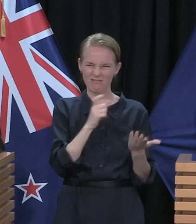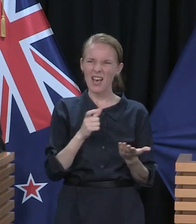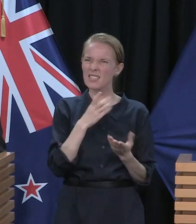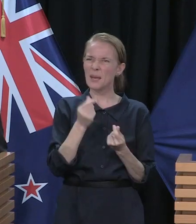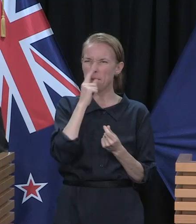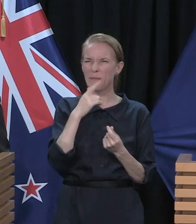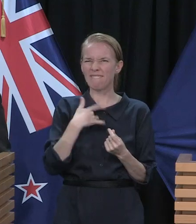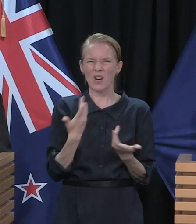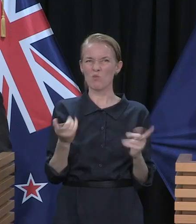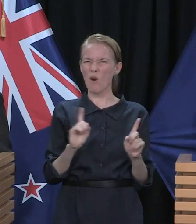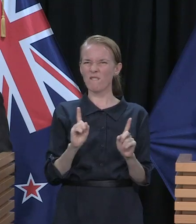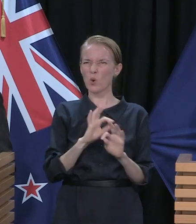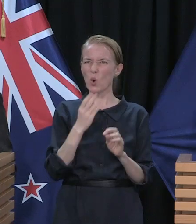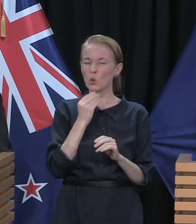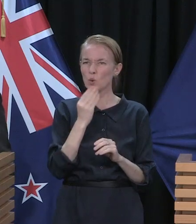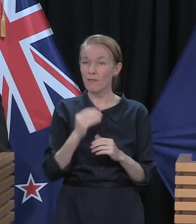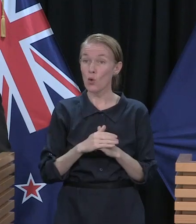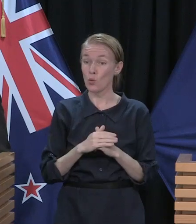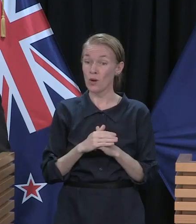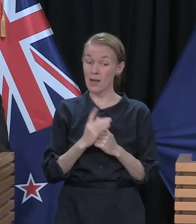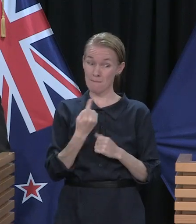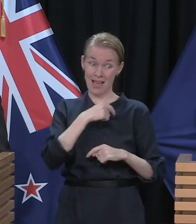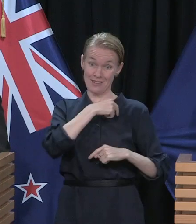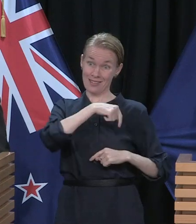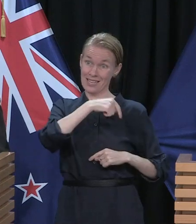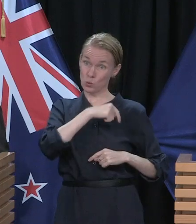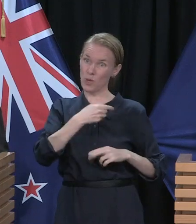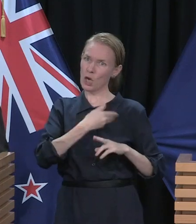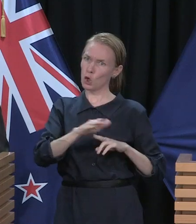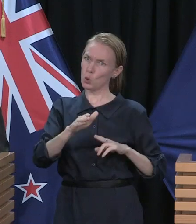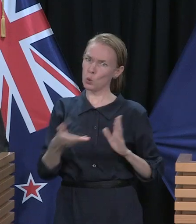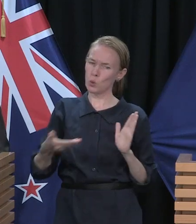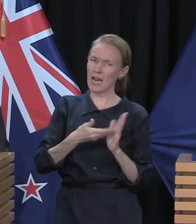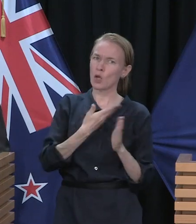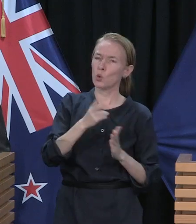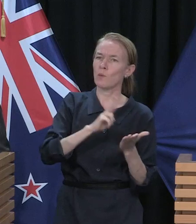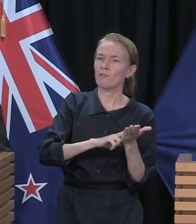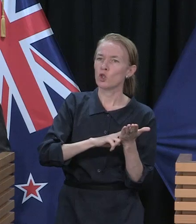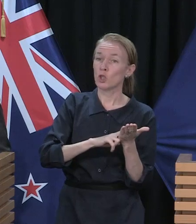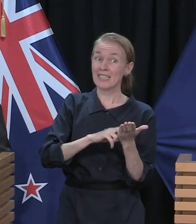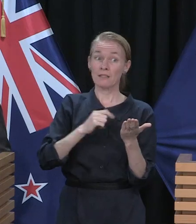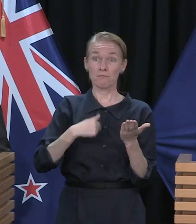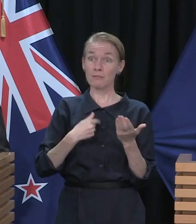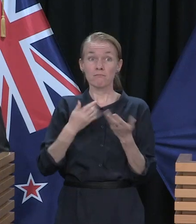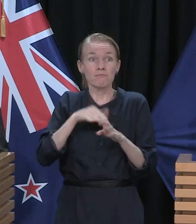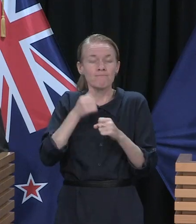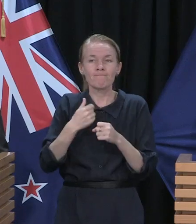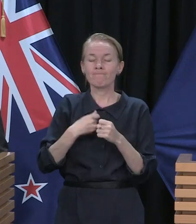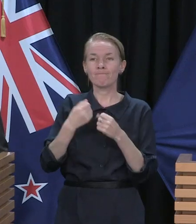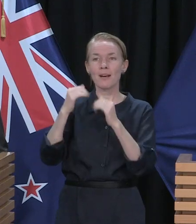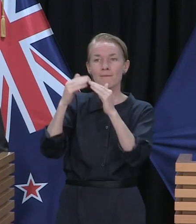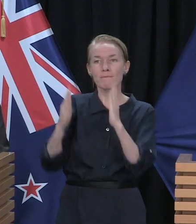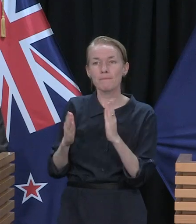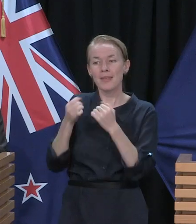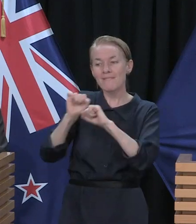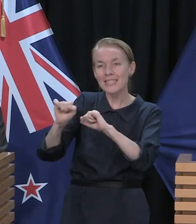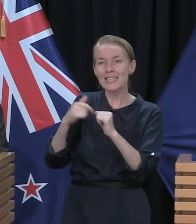can't add data, it is of